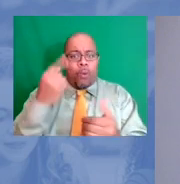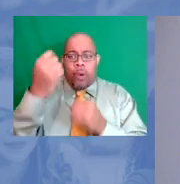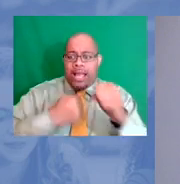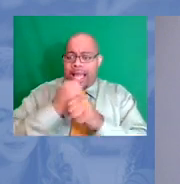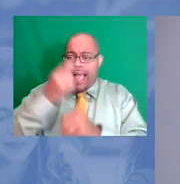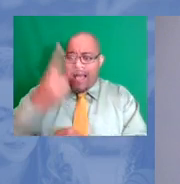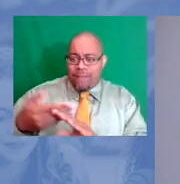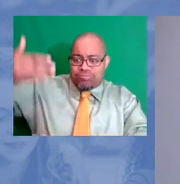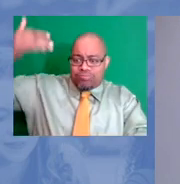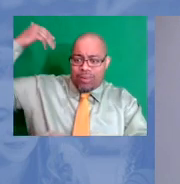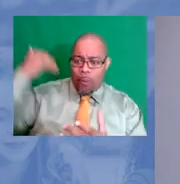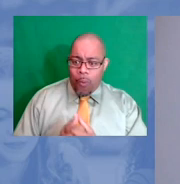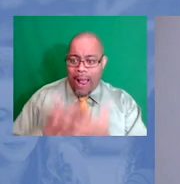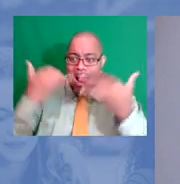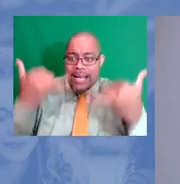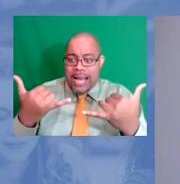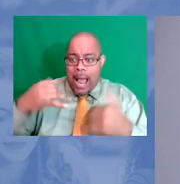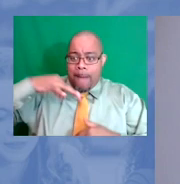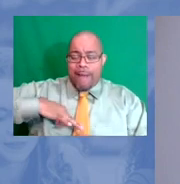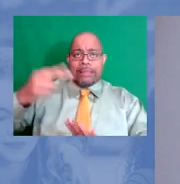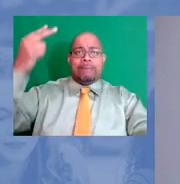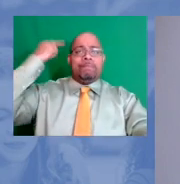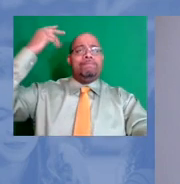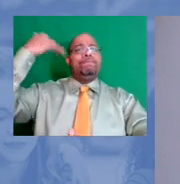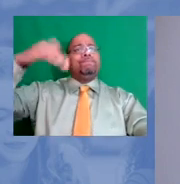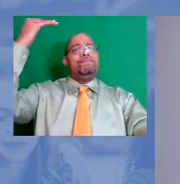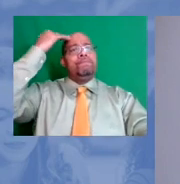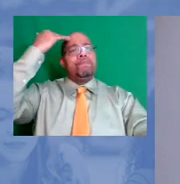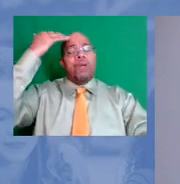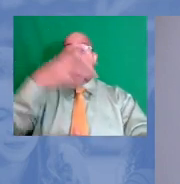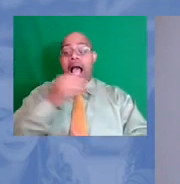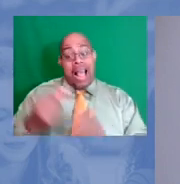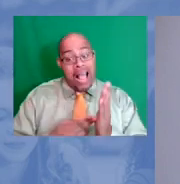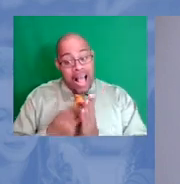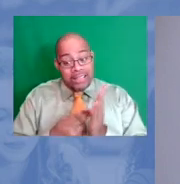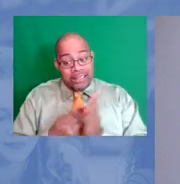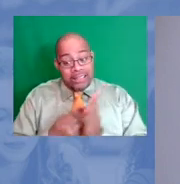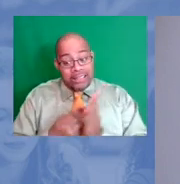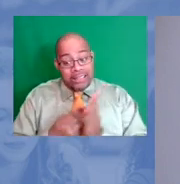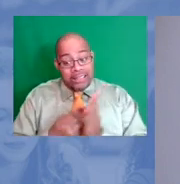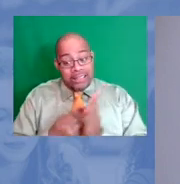NOW WITH THE BENEFIT OF HINDSIGHT AND QUITE FRANKLY THE LUXURY OF FORESIGHT, WE WILL BUILD